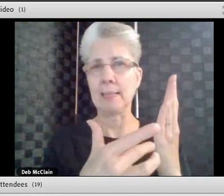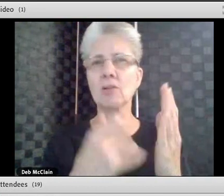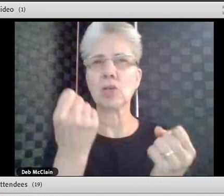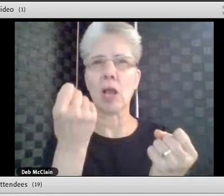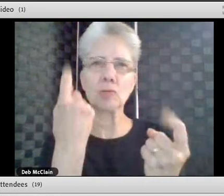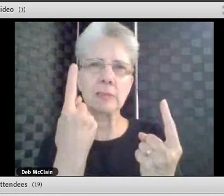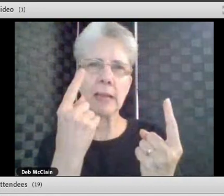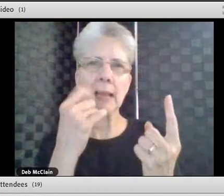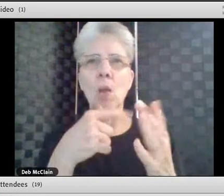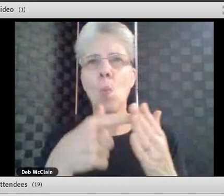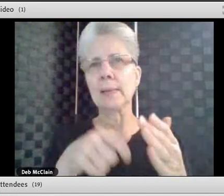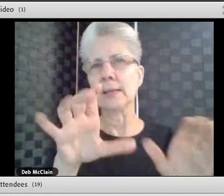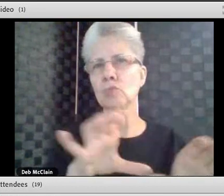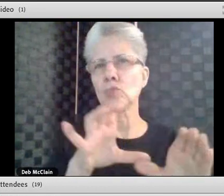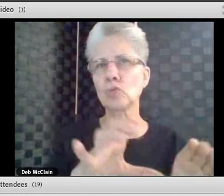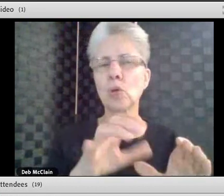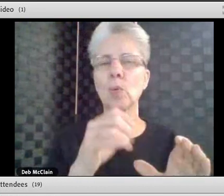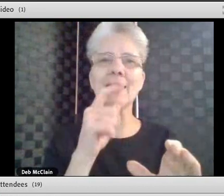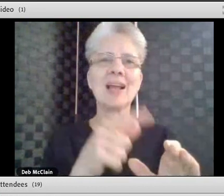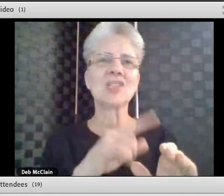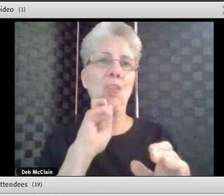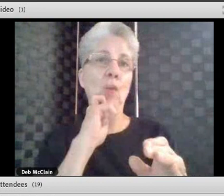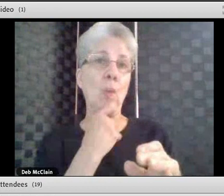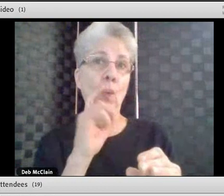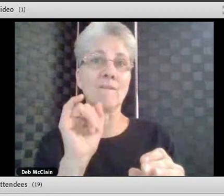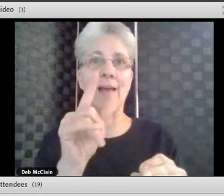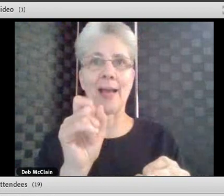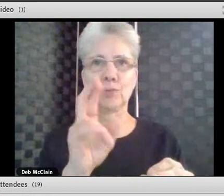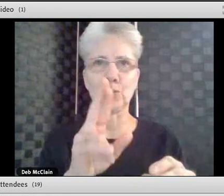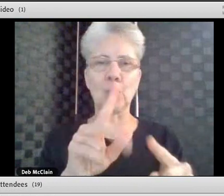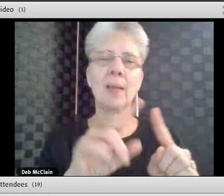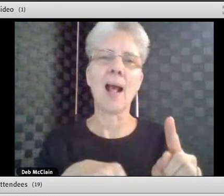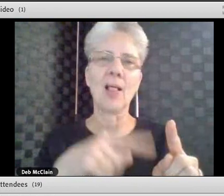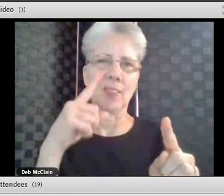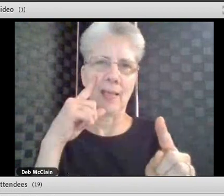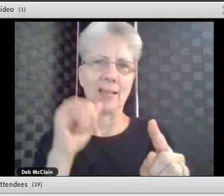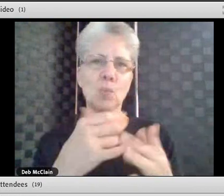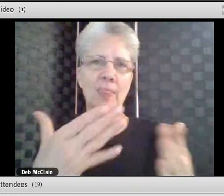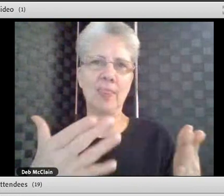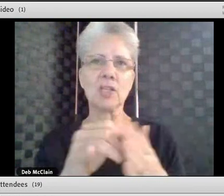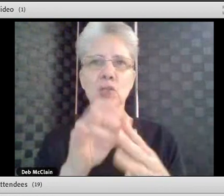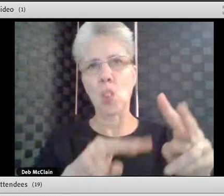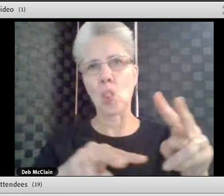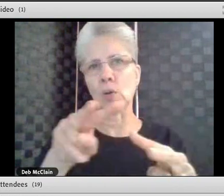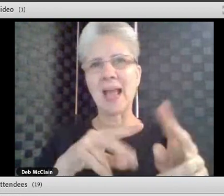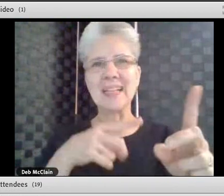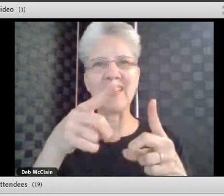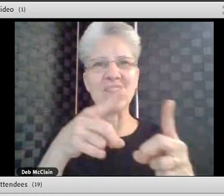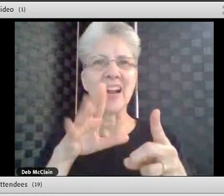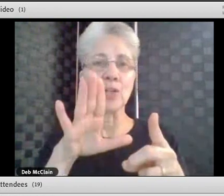get more familiar with the technology and understand it and what it can do and not just the cool factor. That's one of the things that, you know,